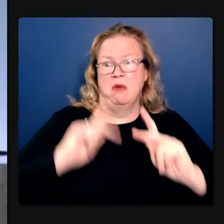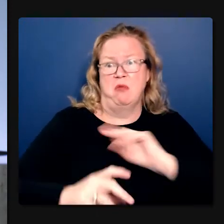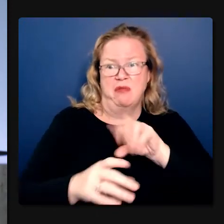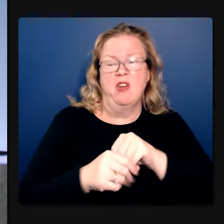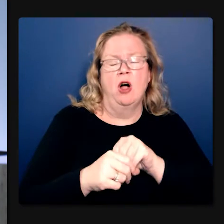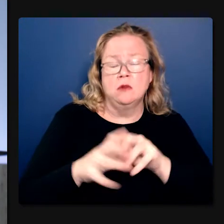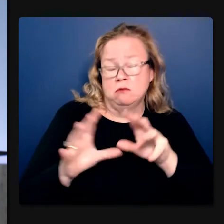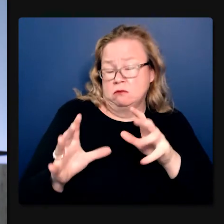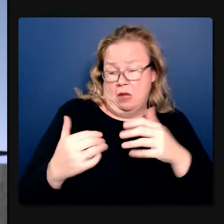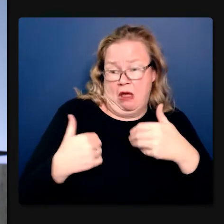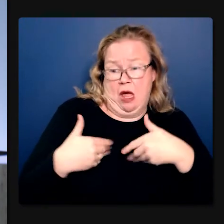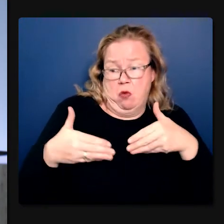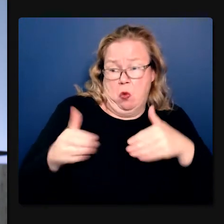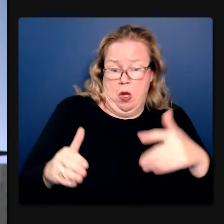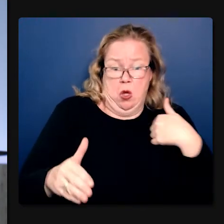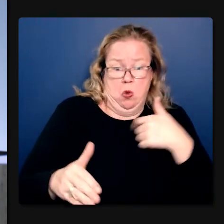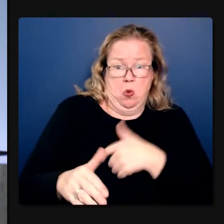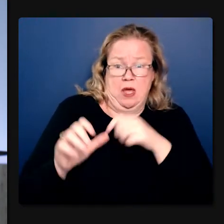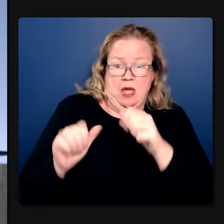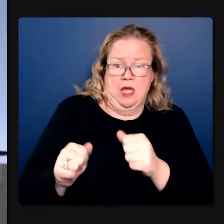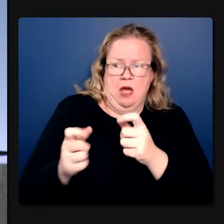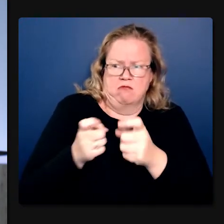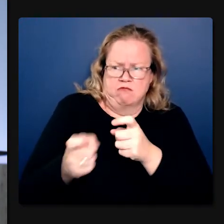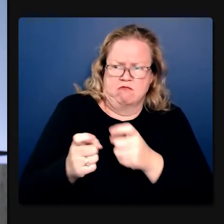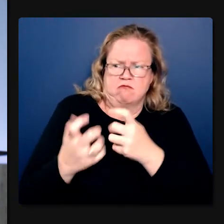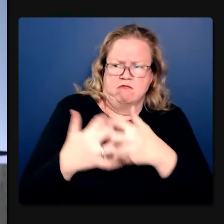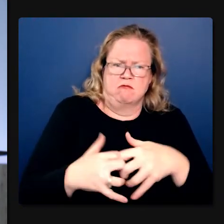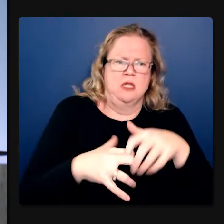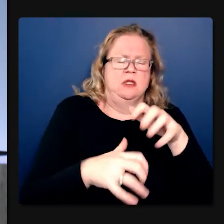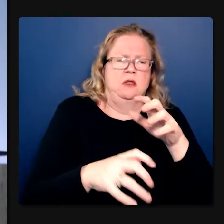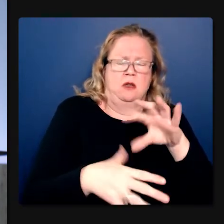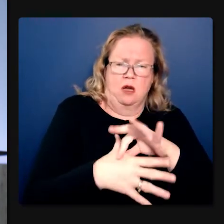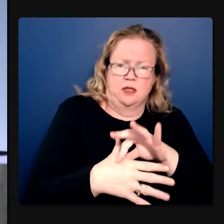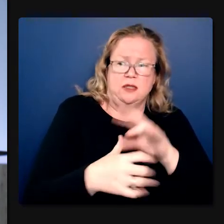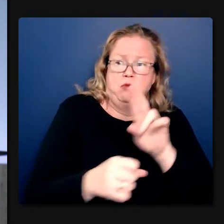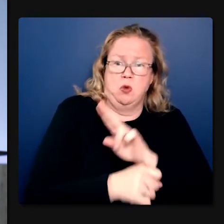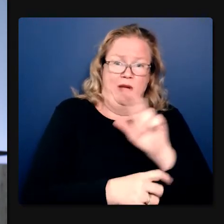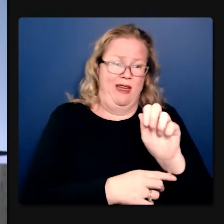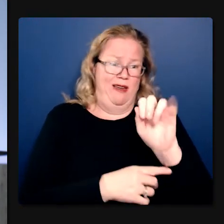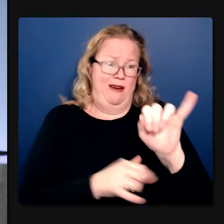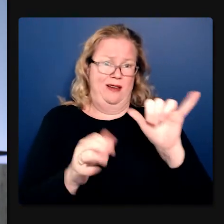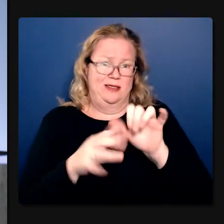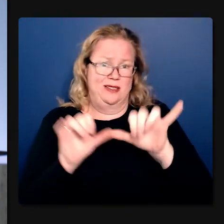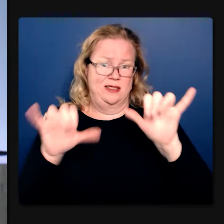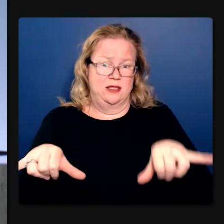So, are there ways that we can democratize the creation of content by using AI systems?